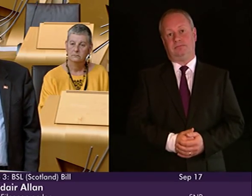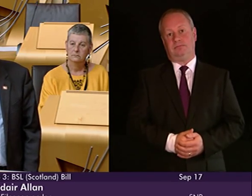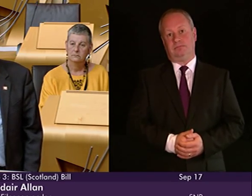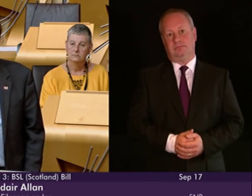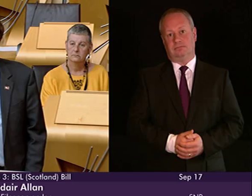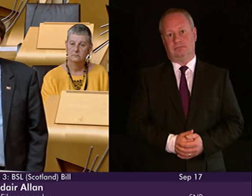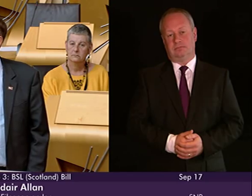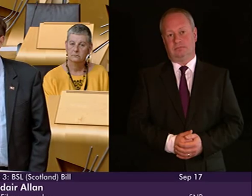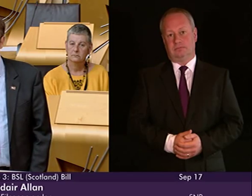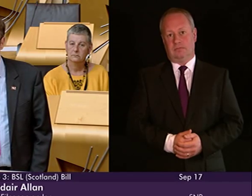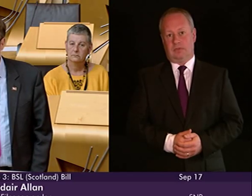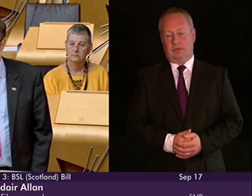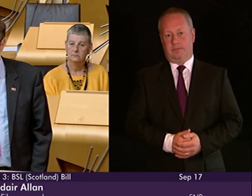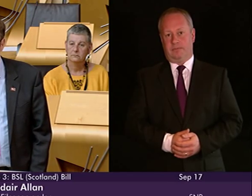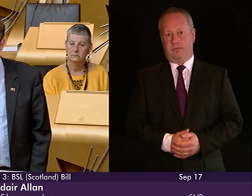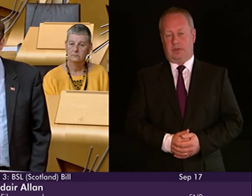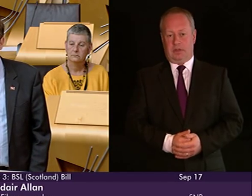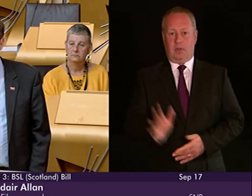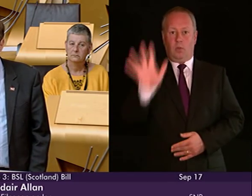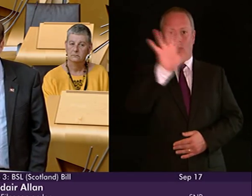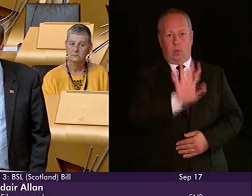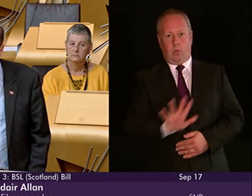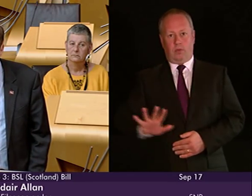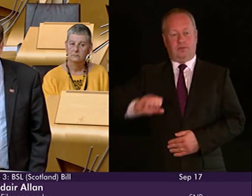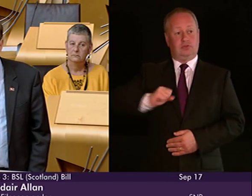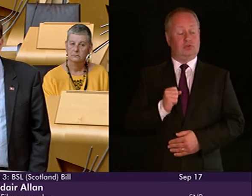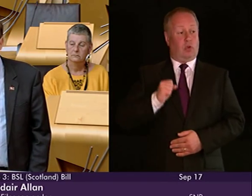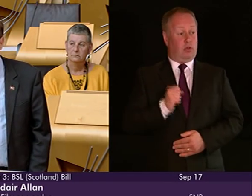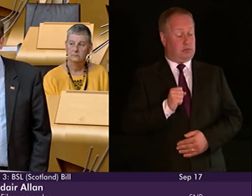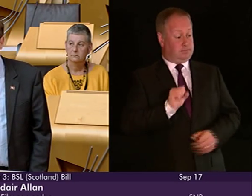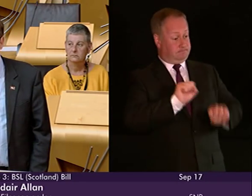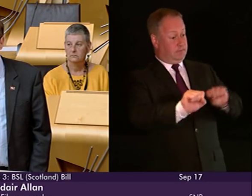People’s experiences around the country are not all the same, of course. In that context,